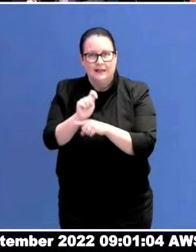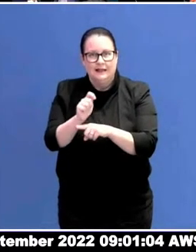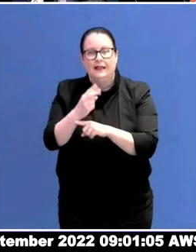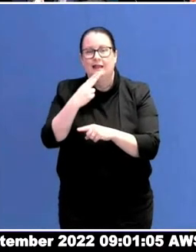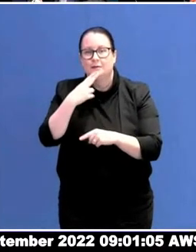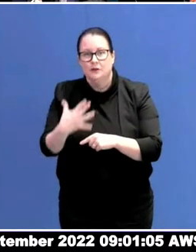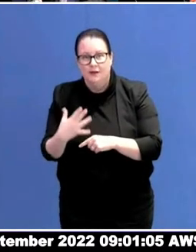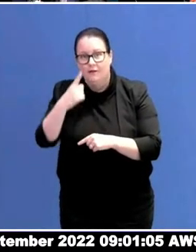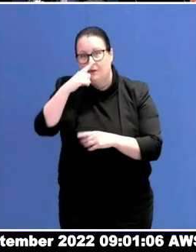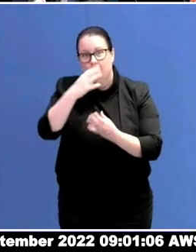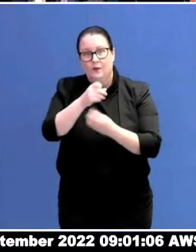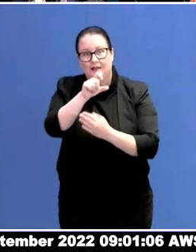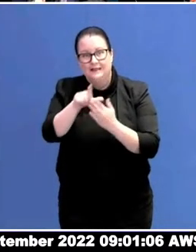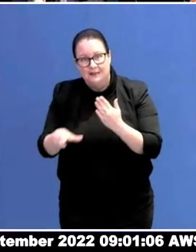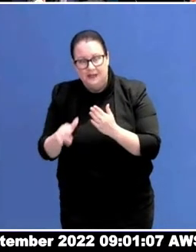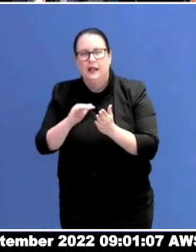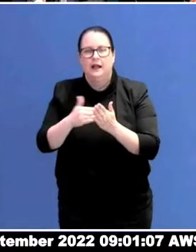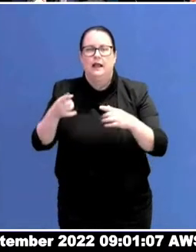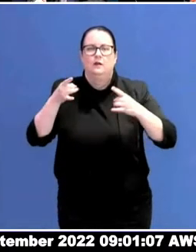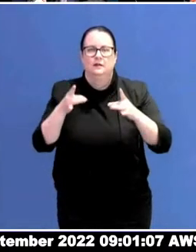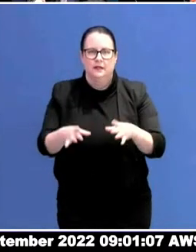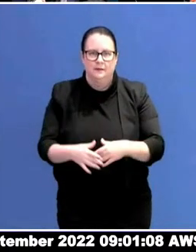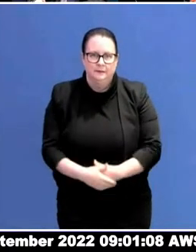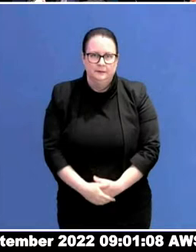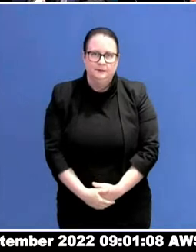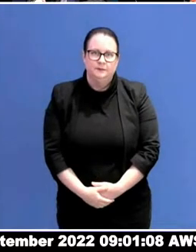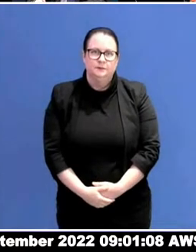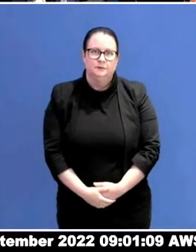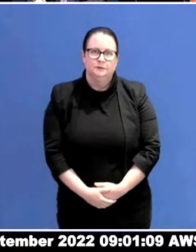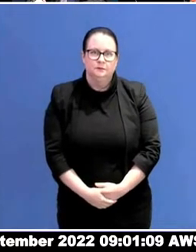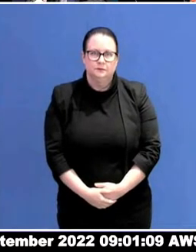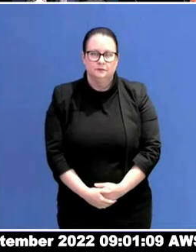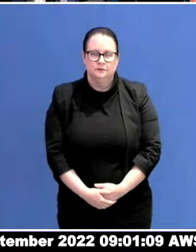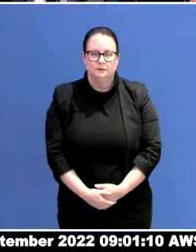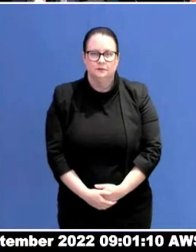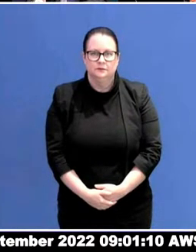People with Disability is now in session. Good morning, everyone.